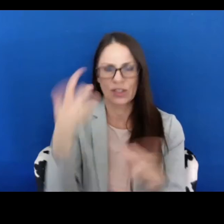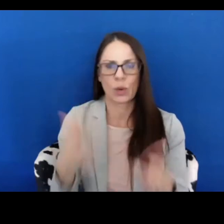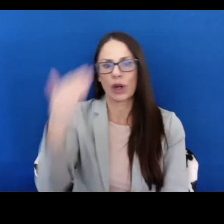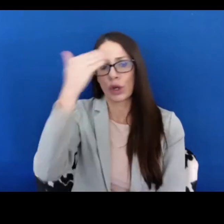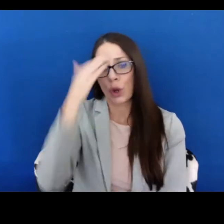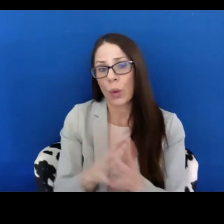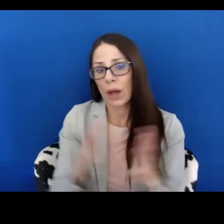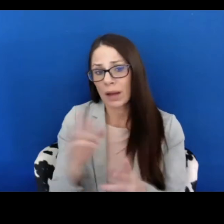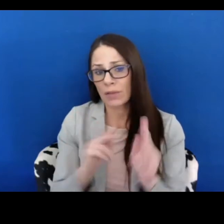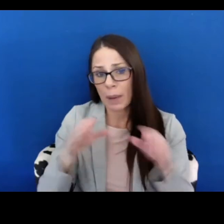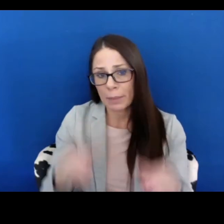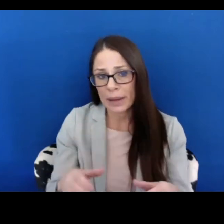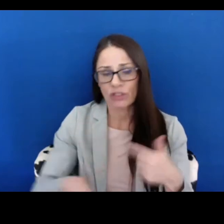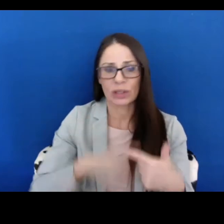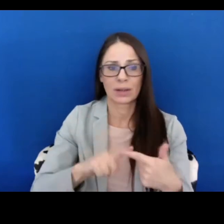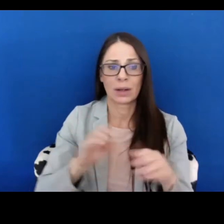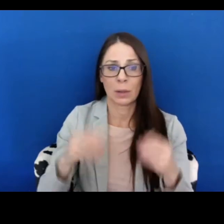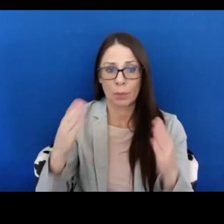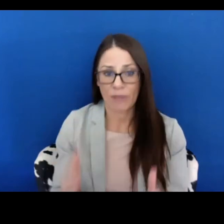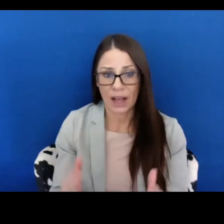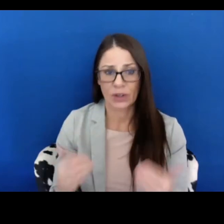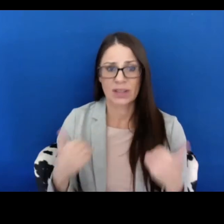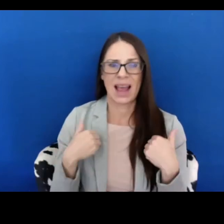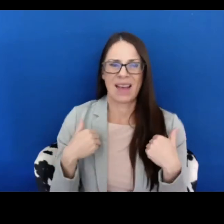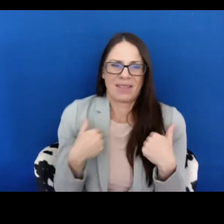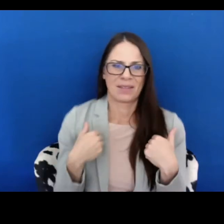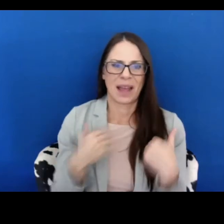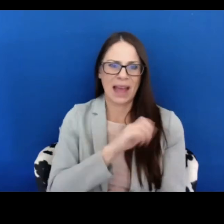population providers included have implicitly abled attitudes that can affect healthcare